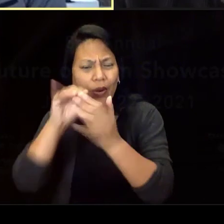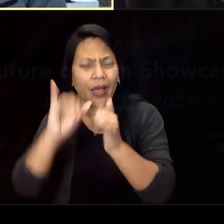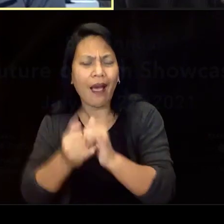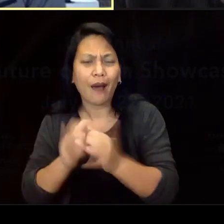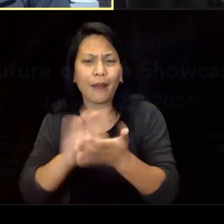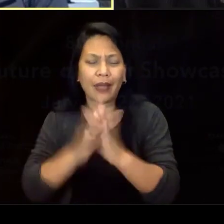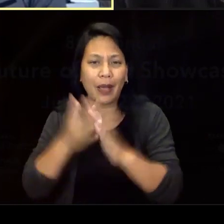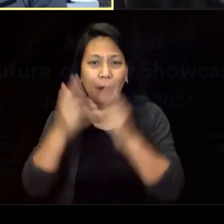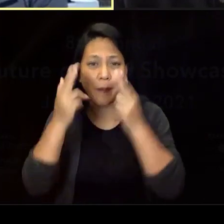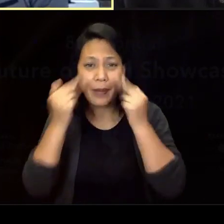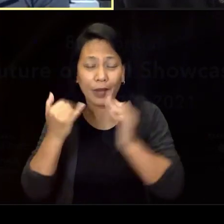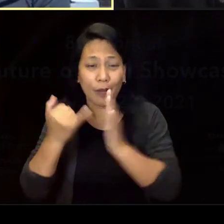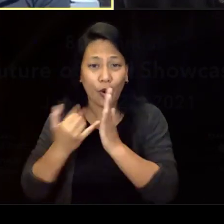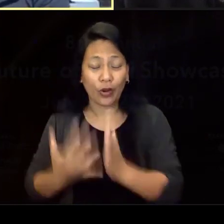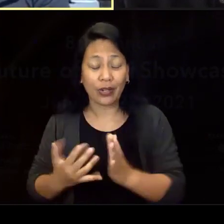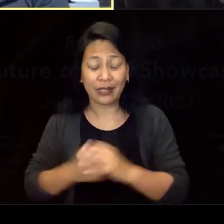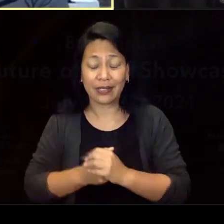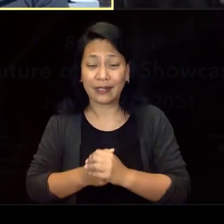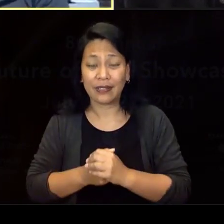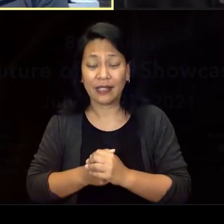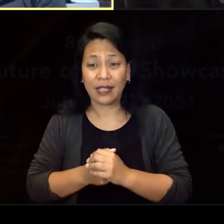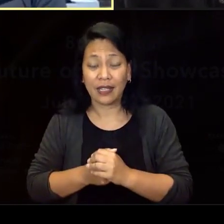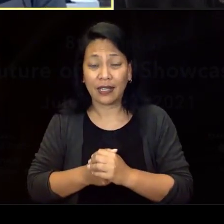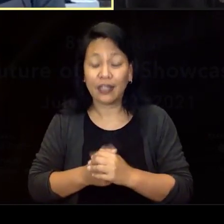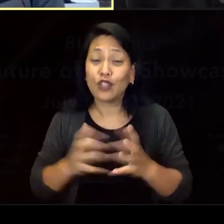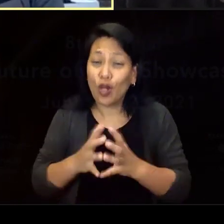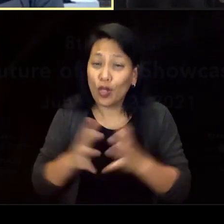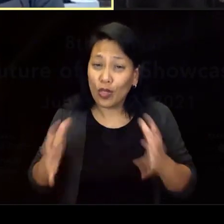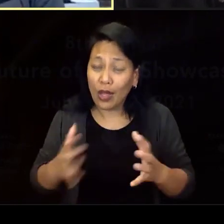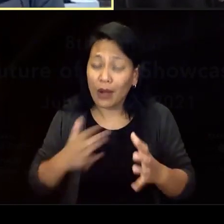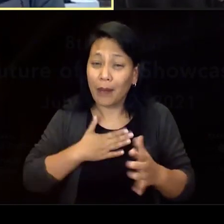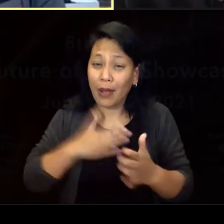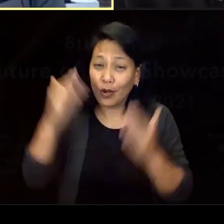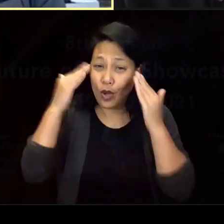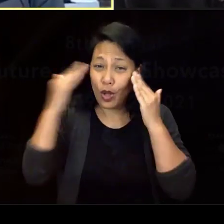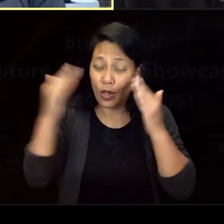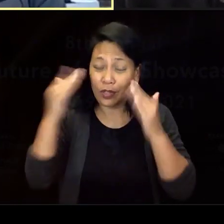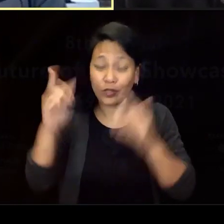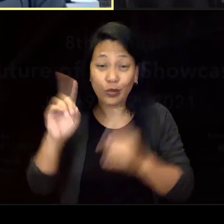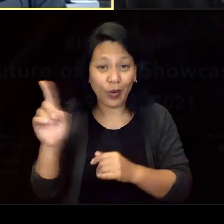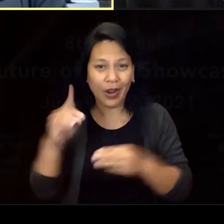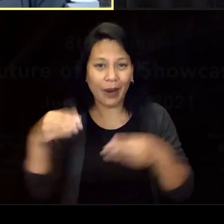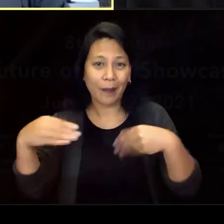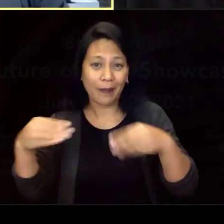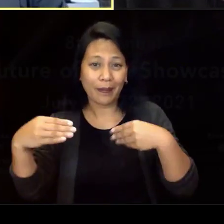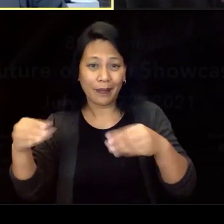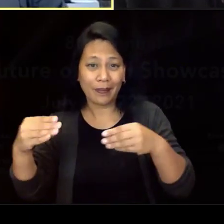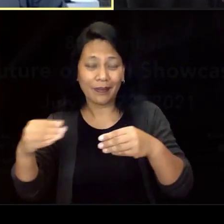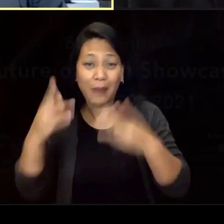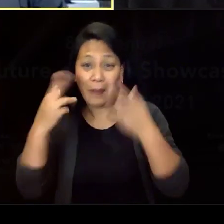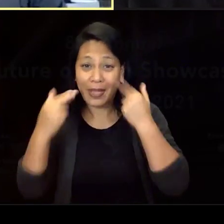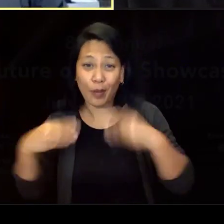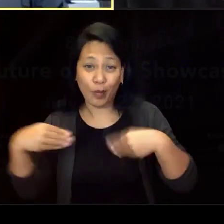And I found, I actually got a lot of my most important knowledge from working in makeup retail too. So that's always an avenue to get in there.